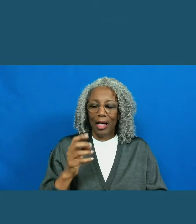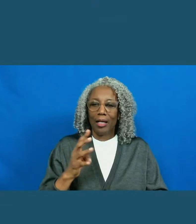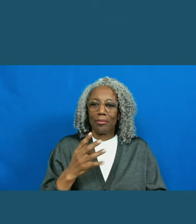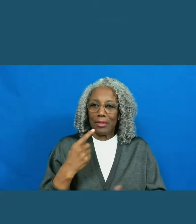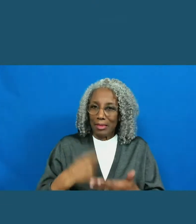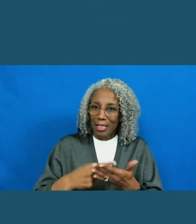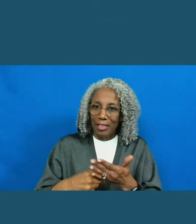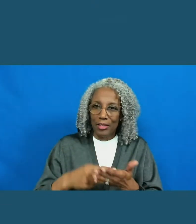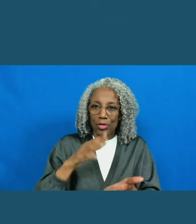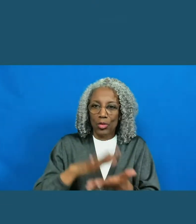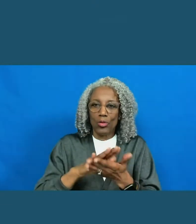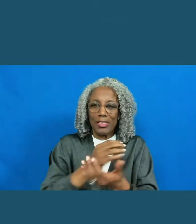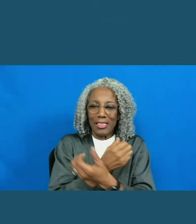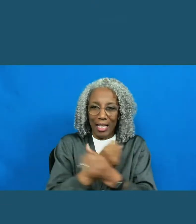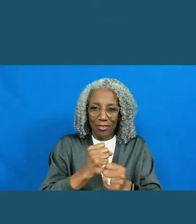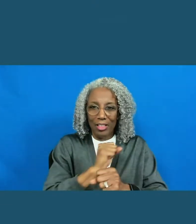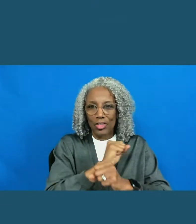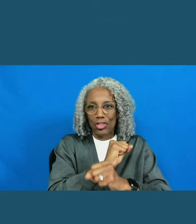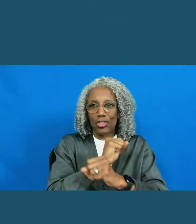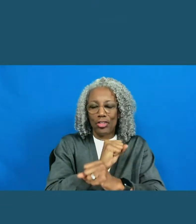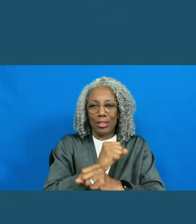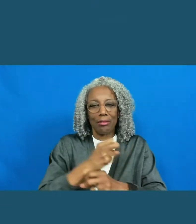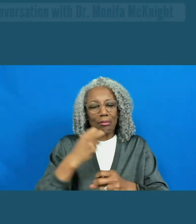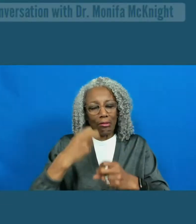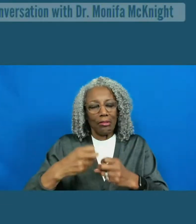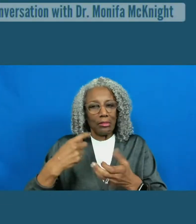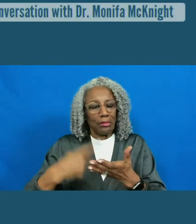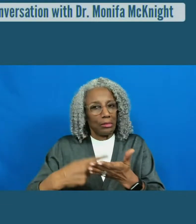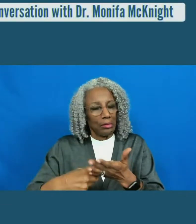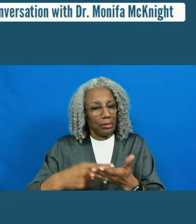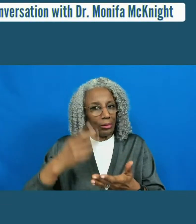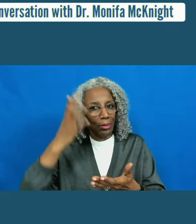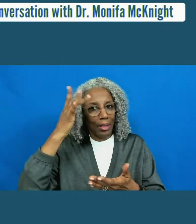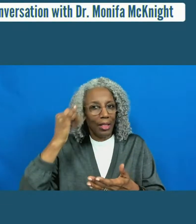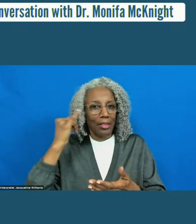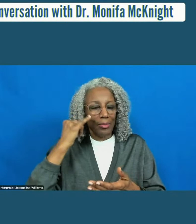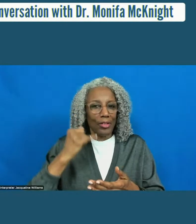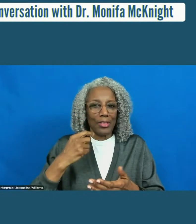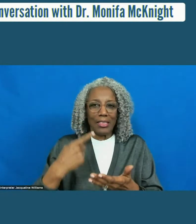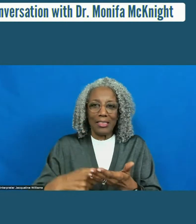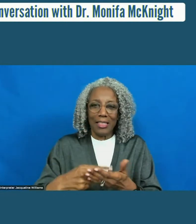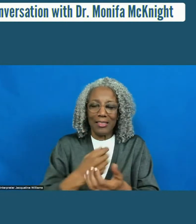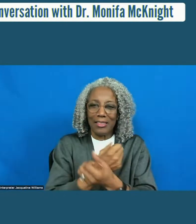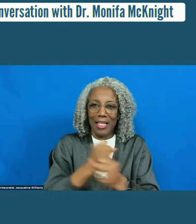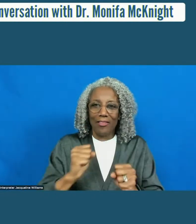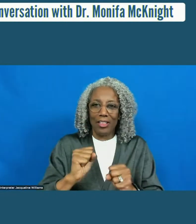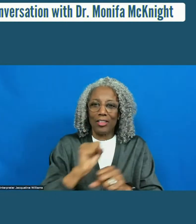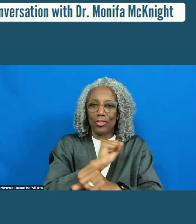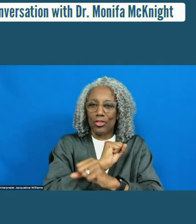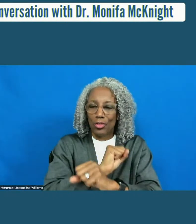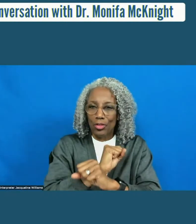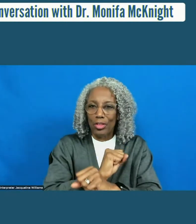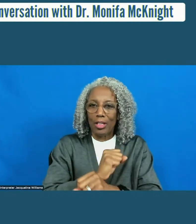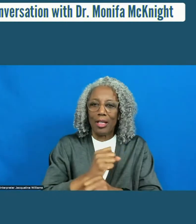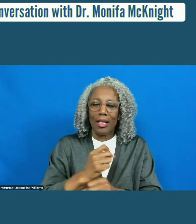evening, Dr McKnight. Um I'm talking about school safety and school safety and security are